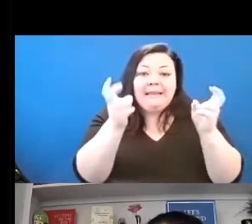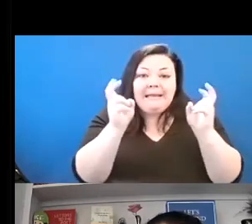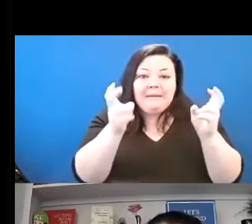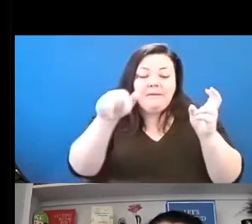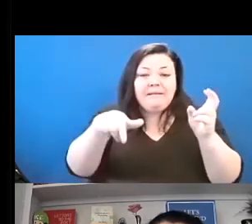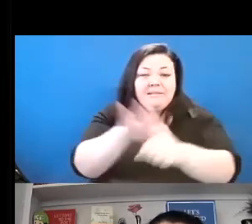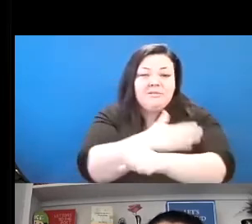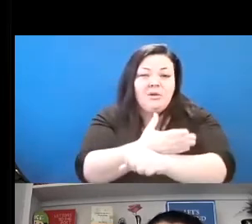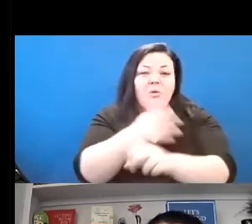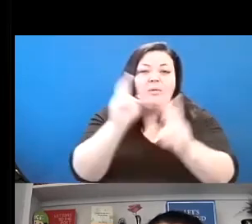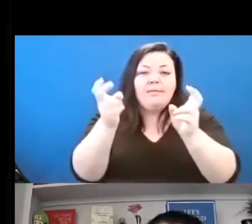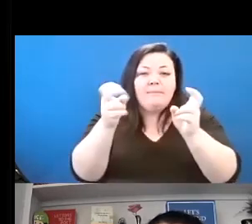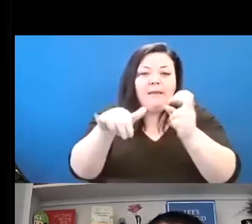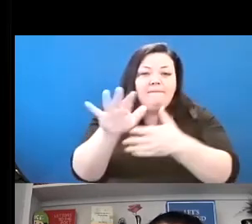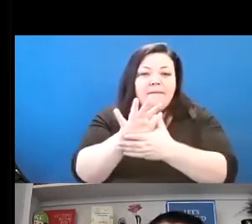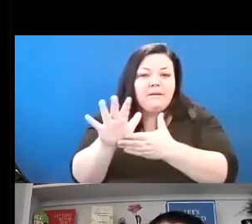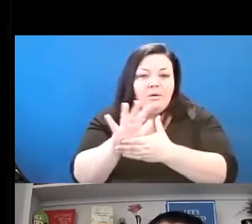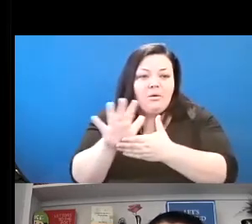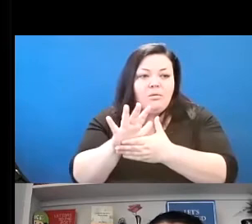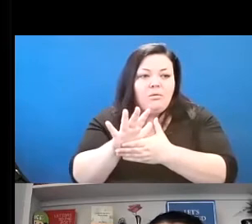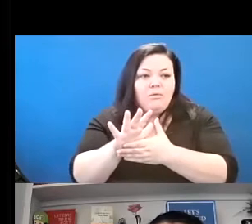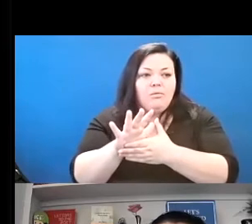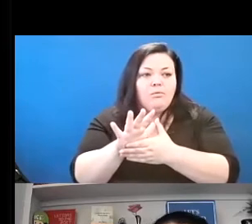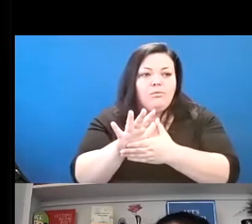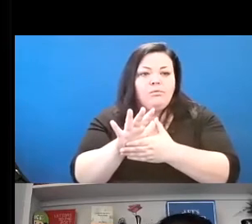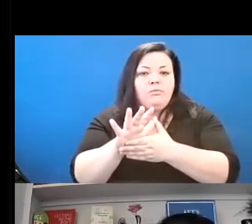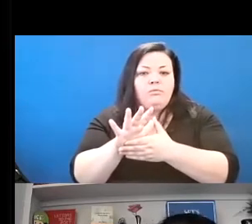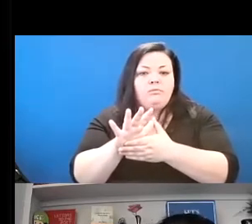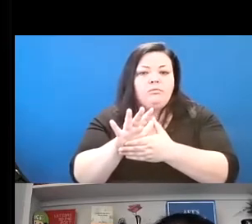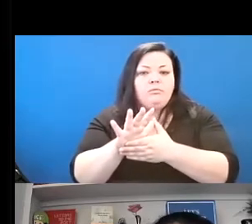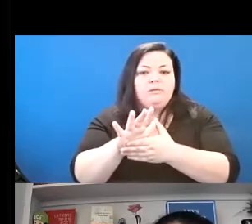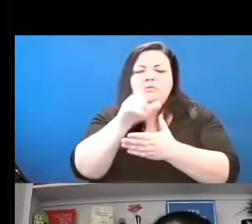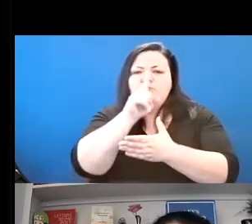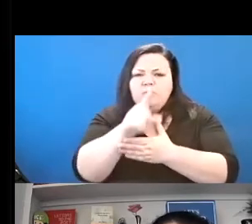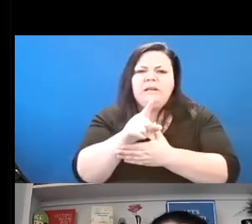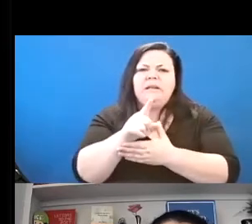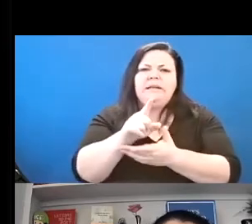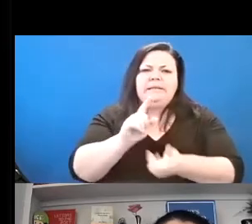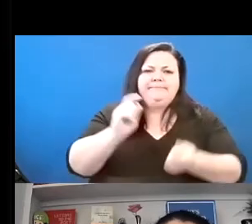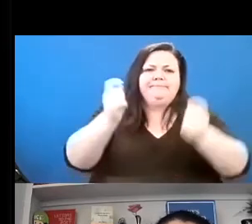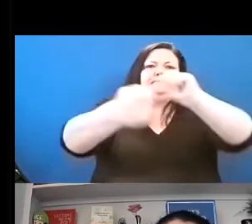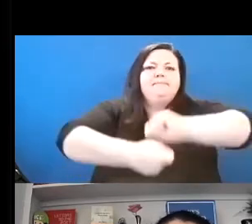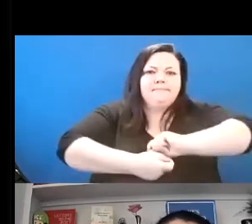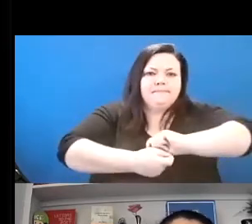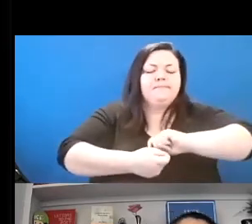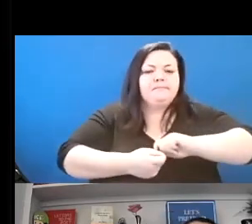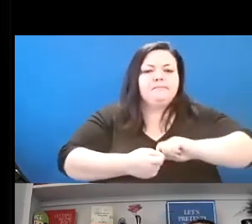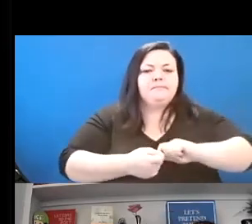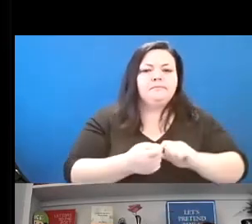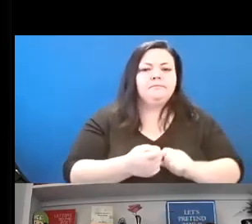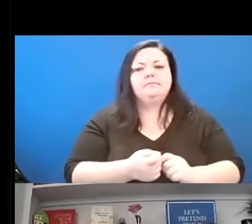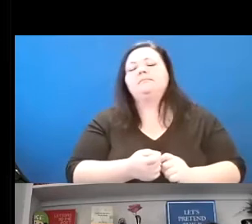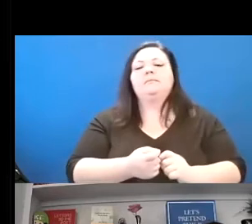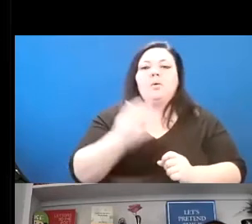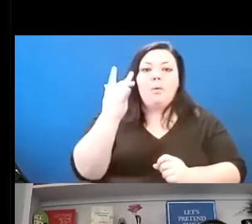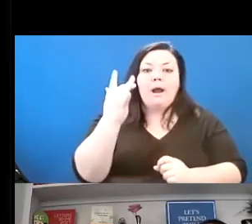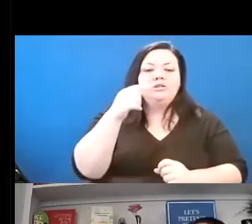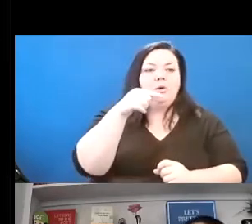theme of the video he changes it around so that he's the one who's left the city